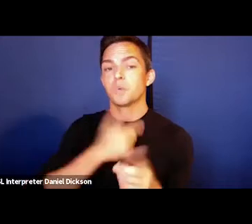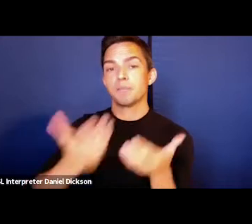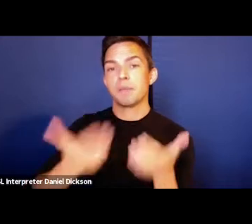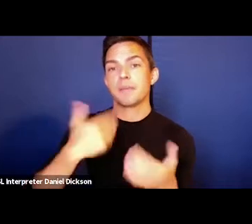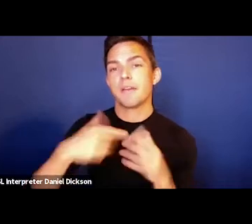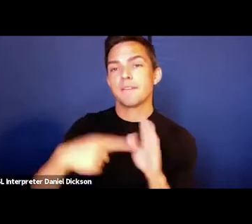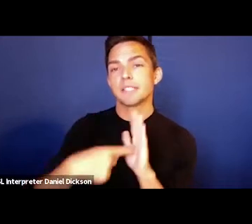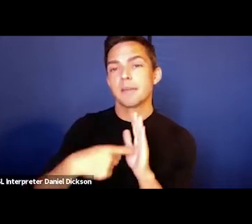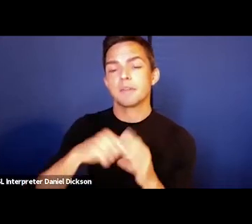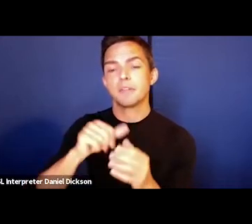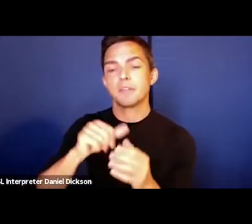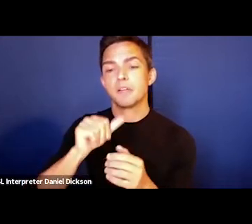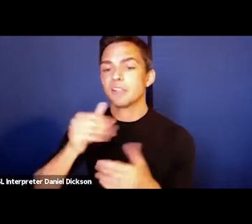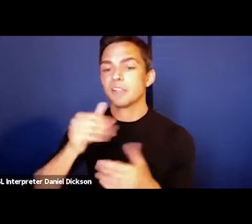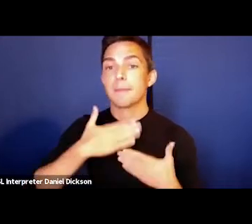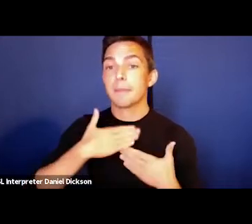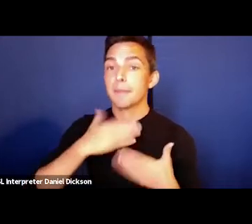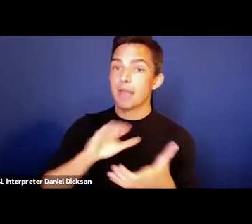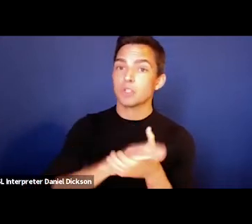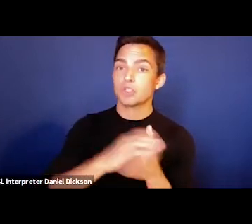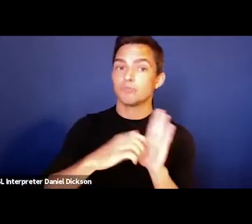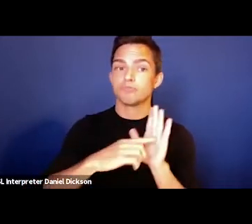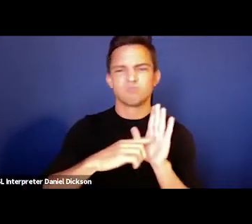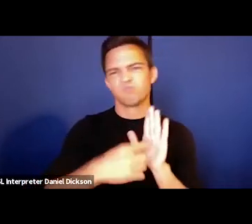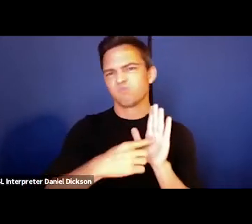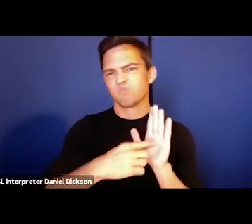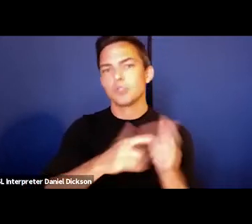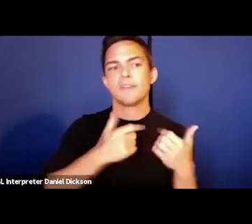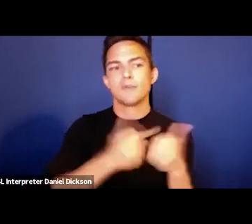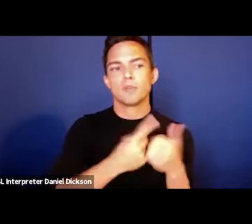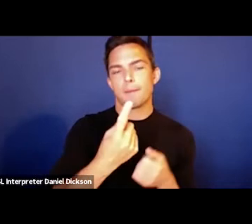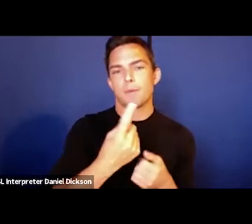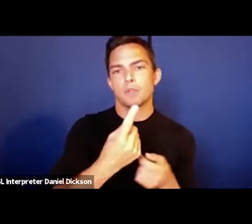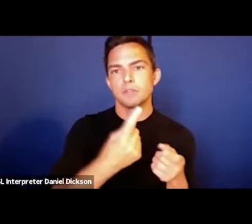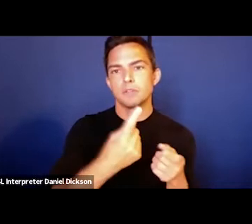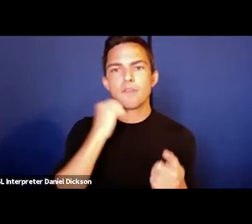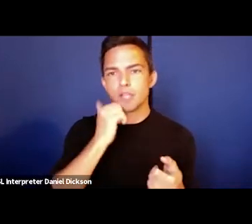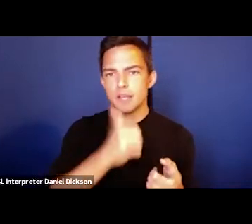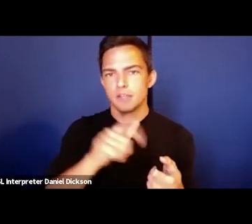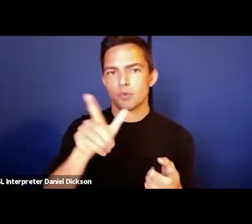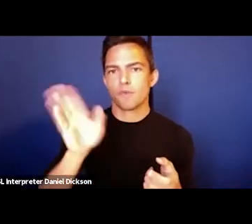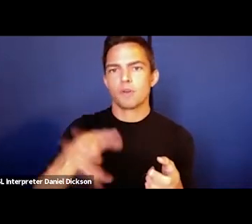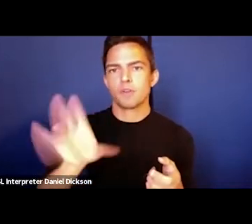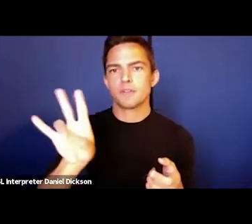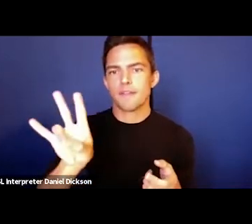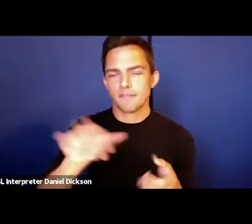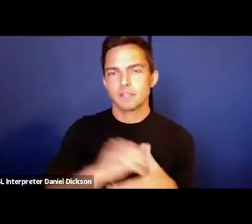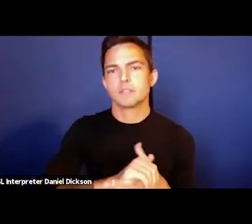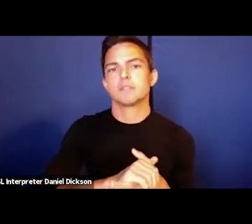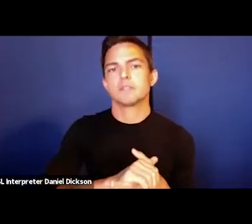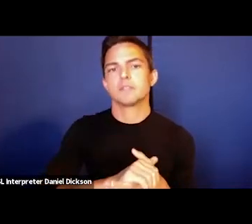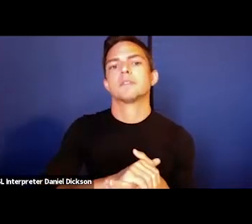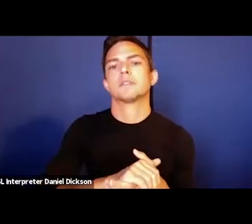unhappy marriage in which you are living with someone day to day 24-7 and you are not socially